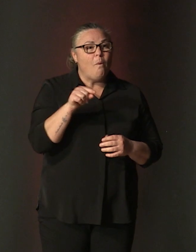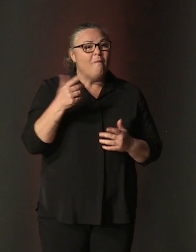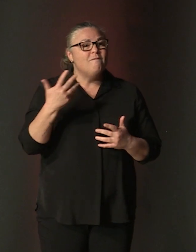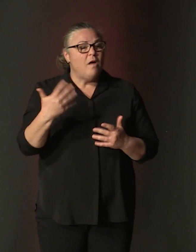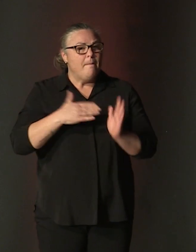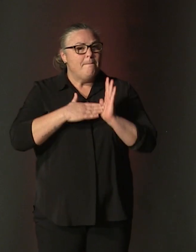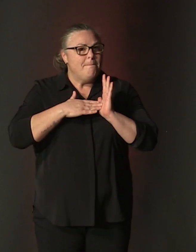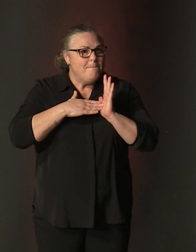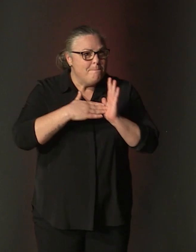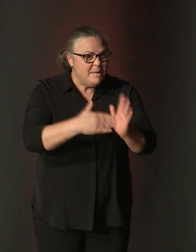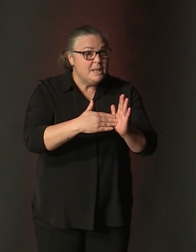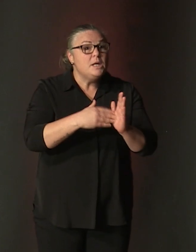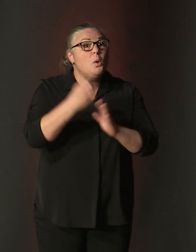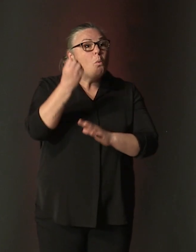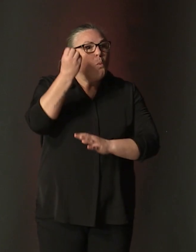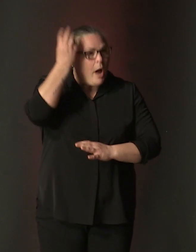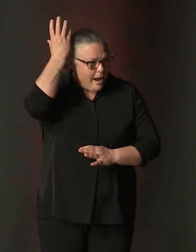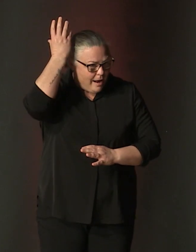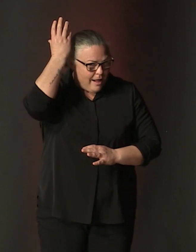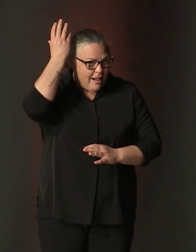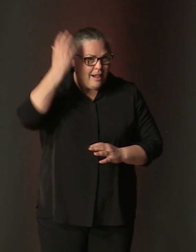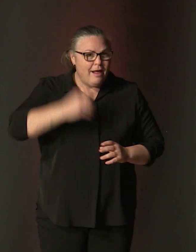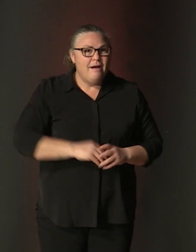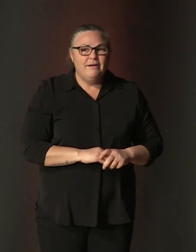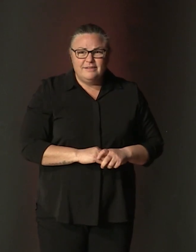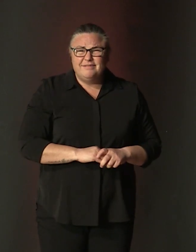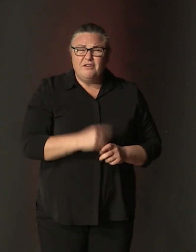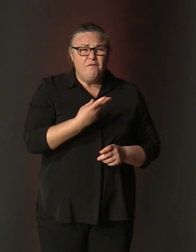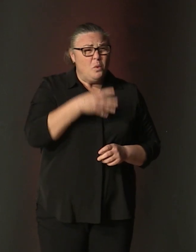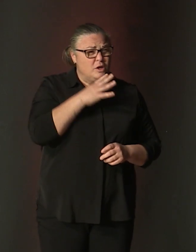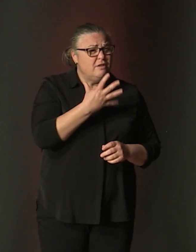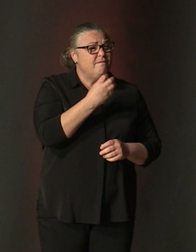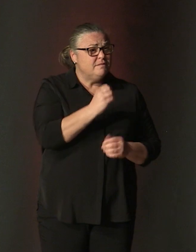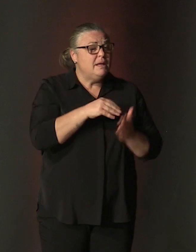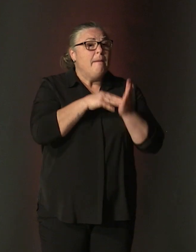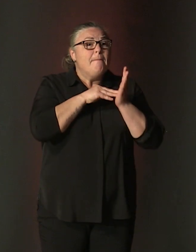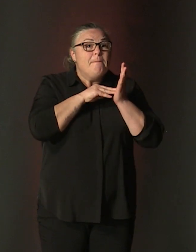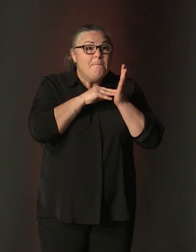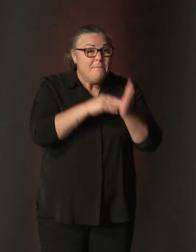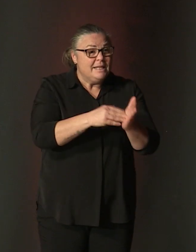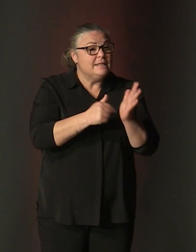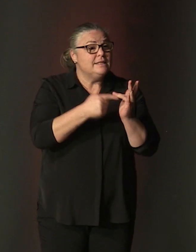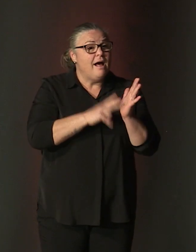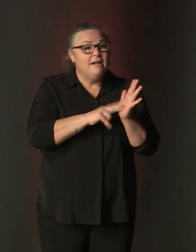That is 450,000 metric tons of plastic produced in a single year.